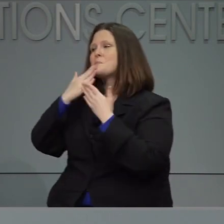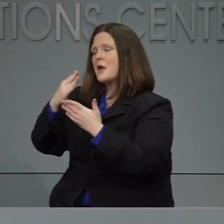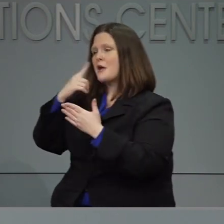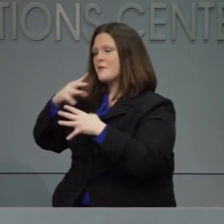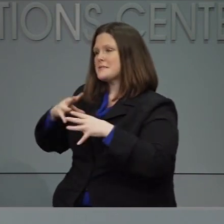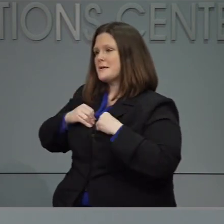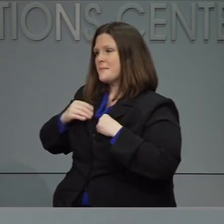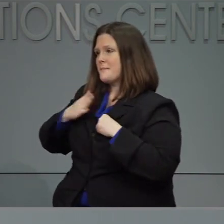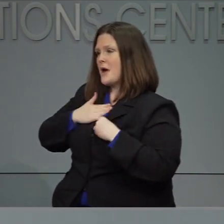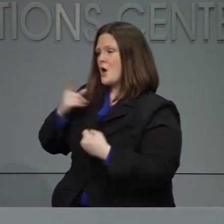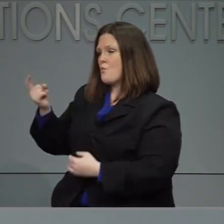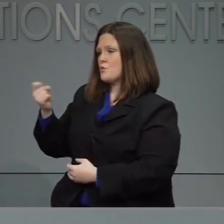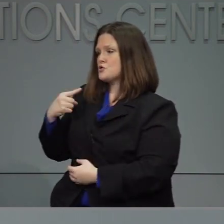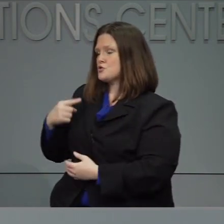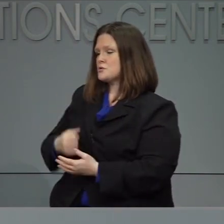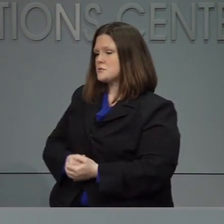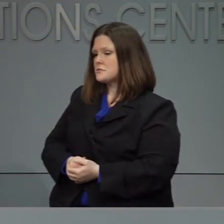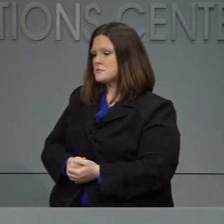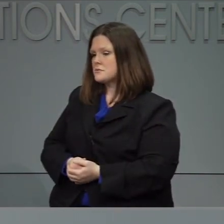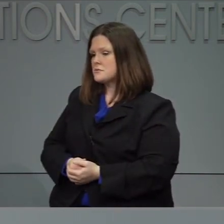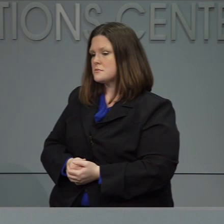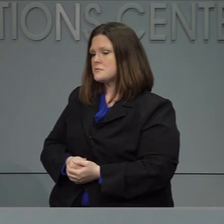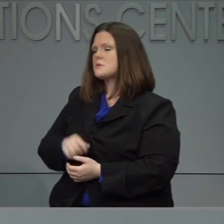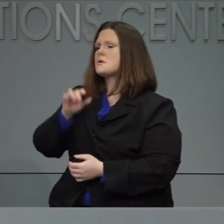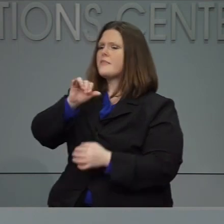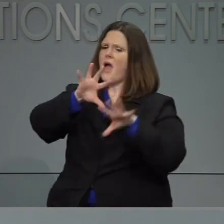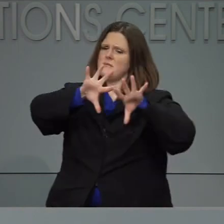TAKING MY QUESTION. TO THE BOARD OF GOVERNORS MAKING THIS